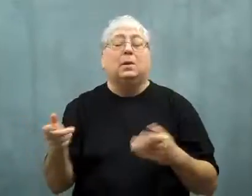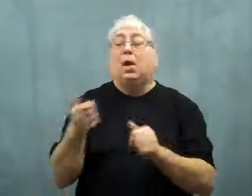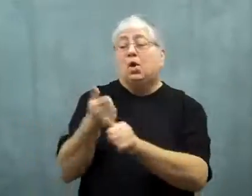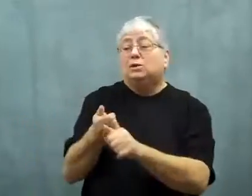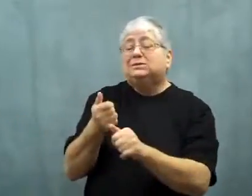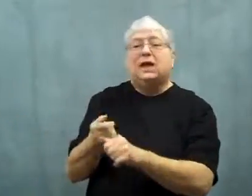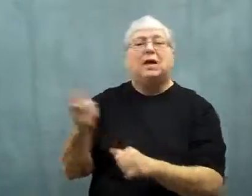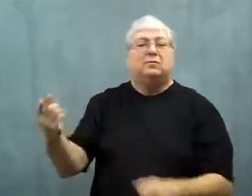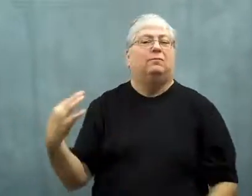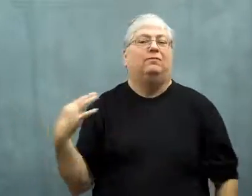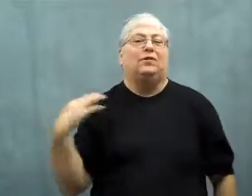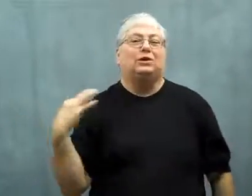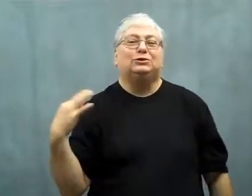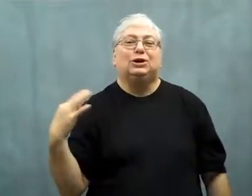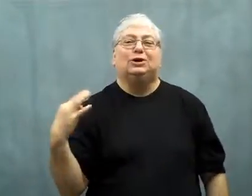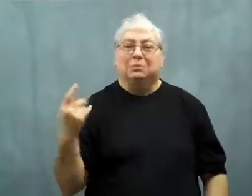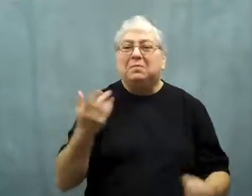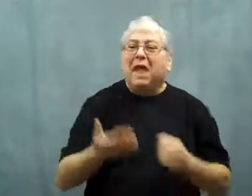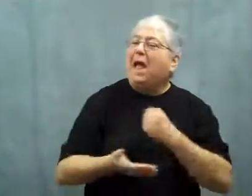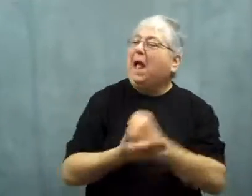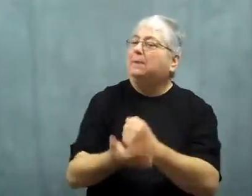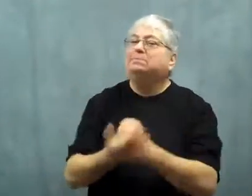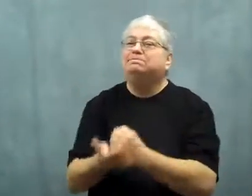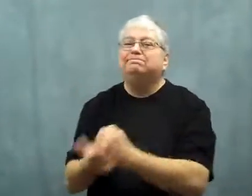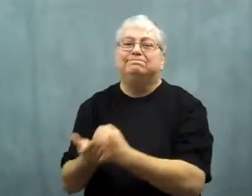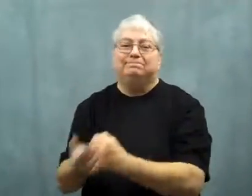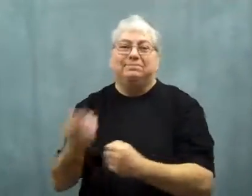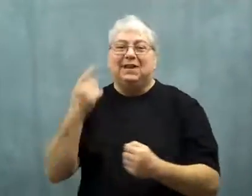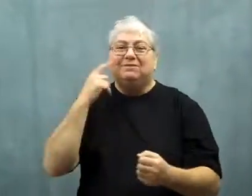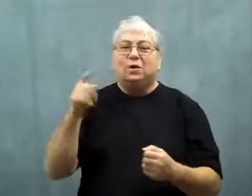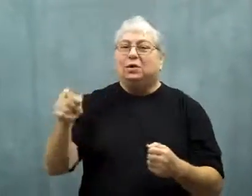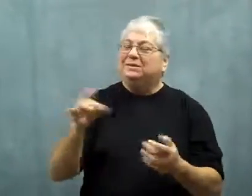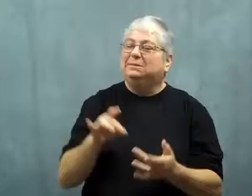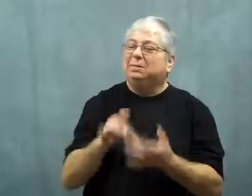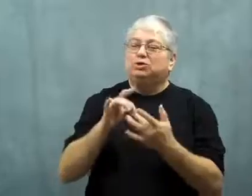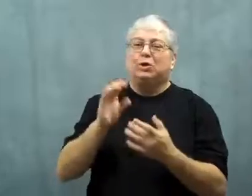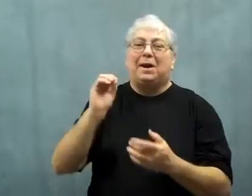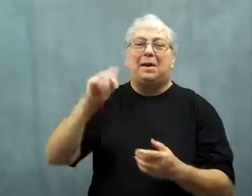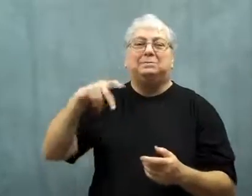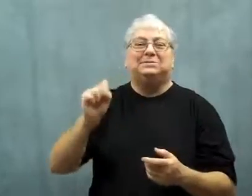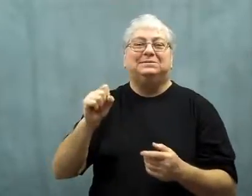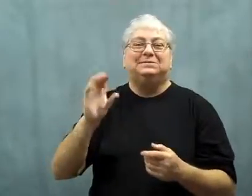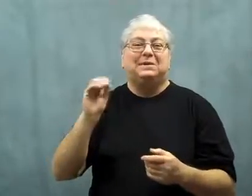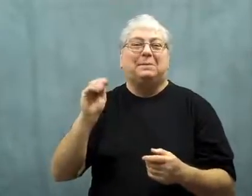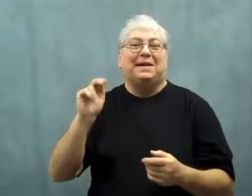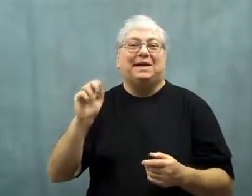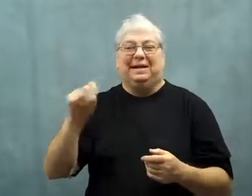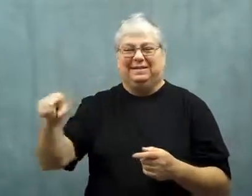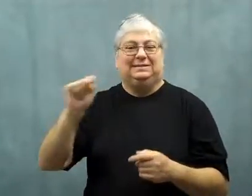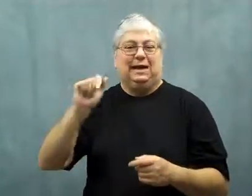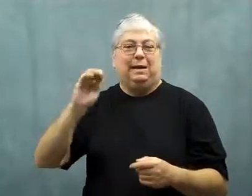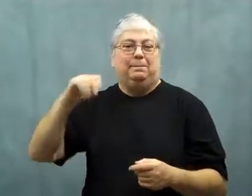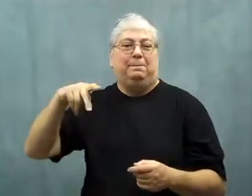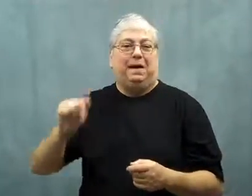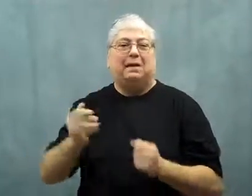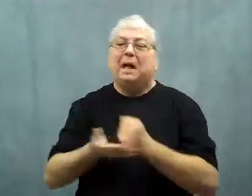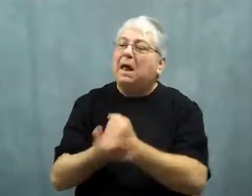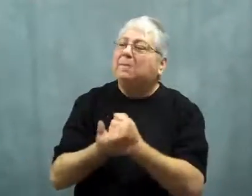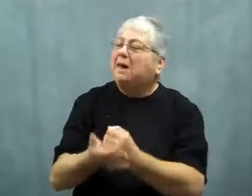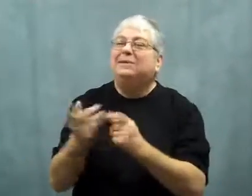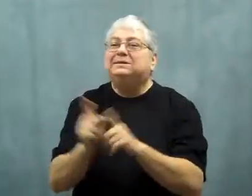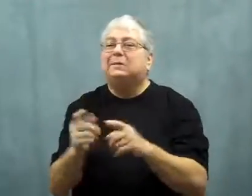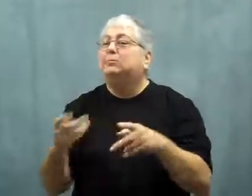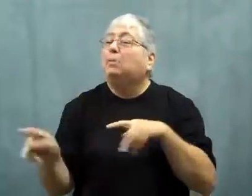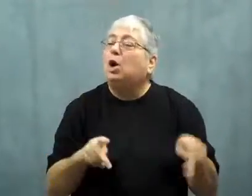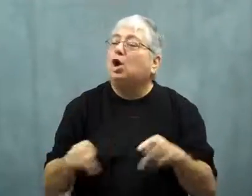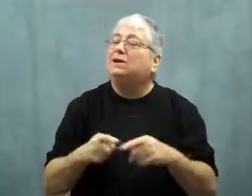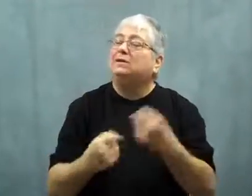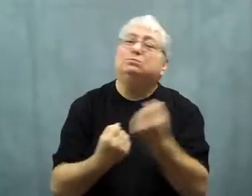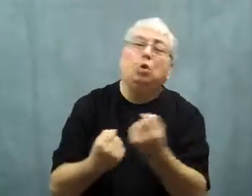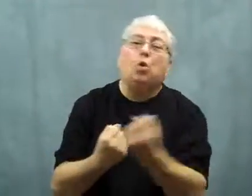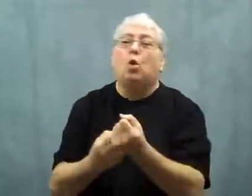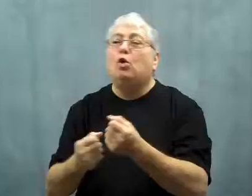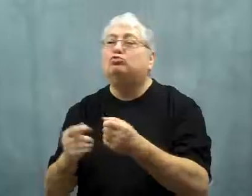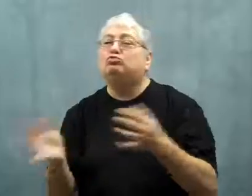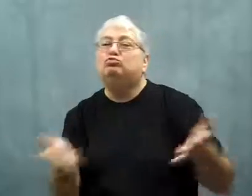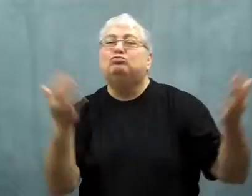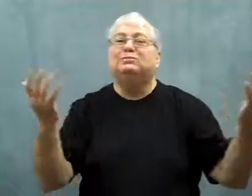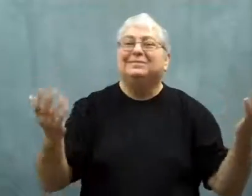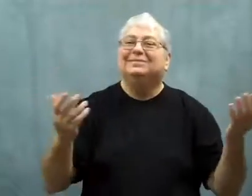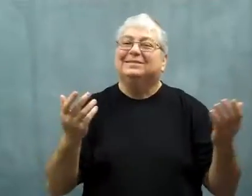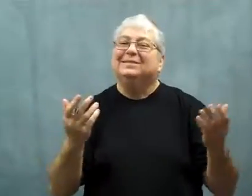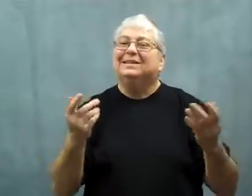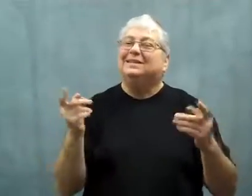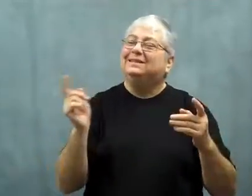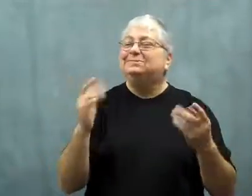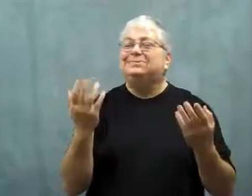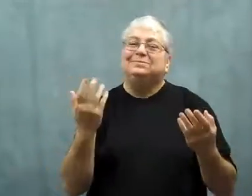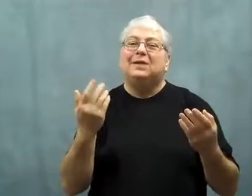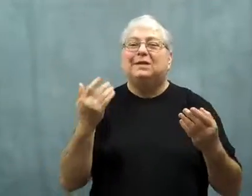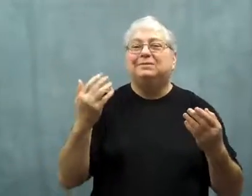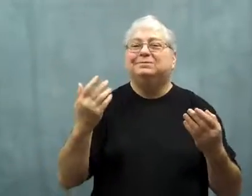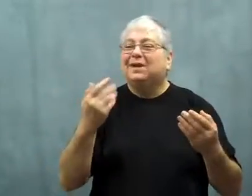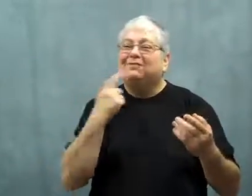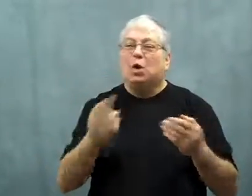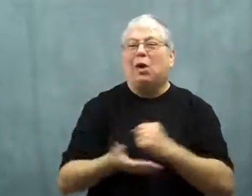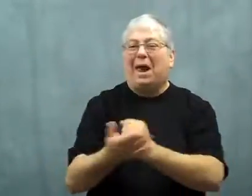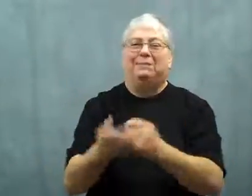She was a volunteer and helped the Special Ops Command in Tampa.